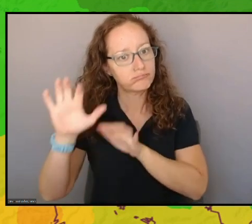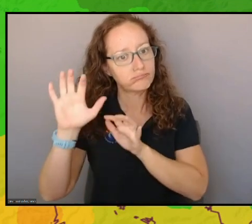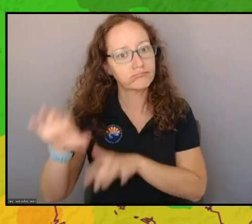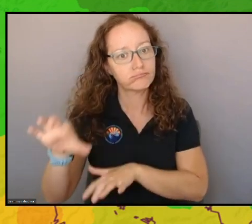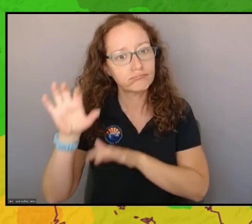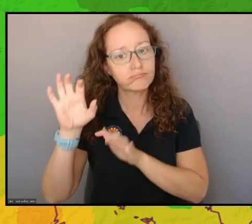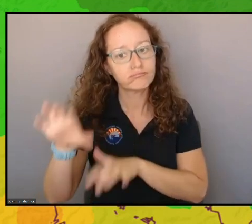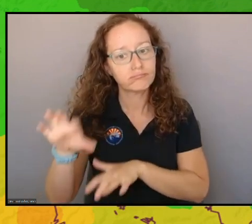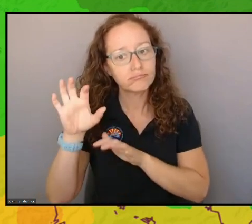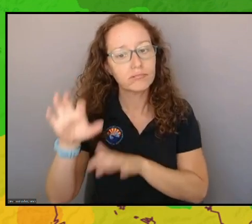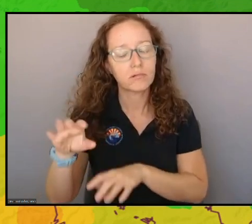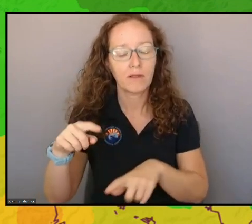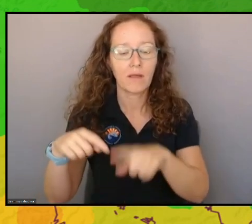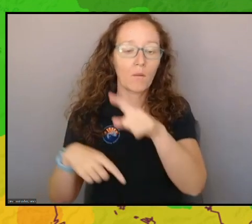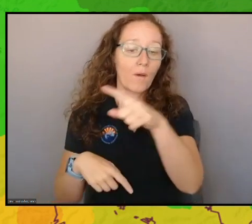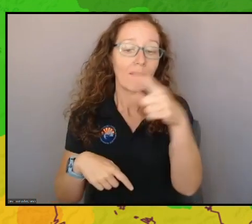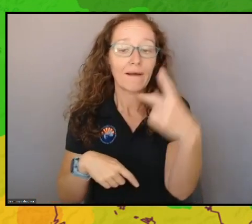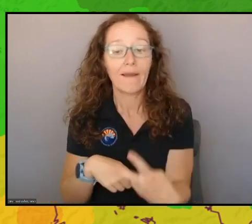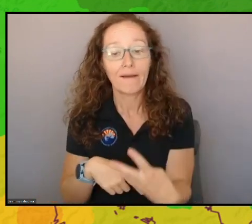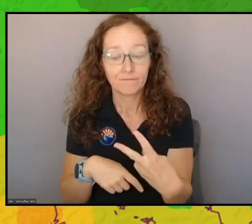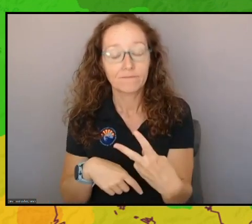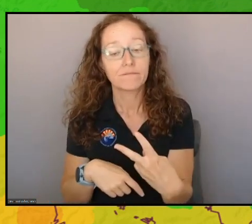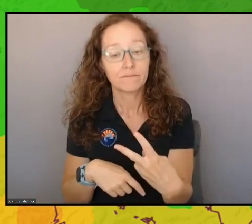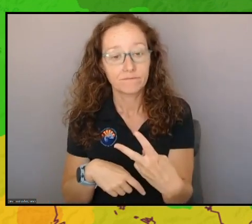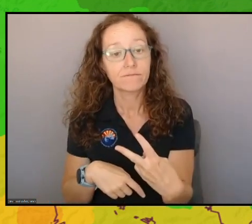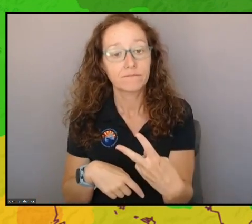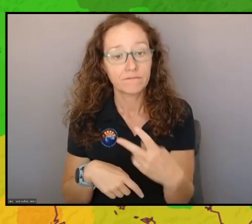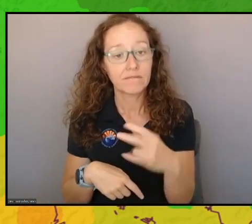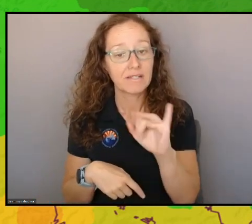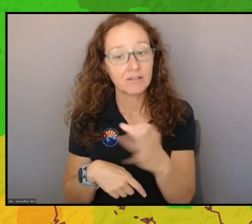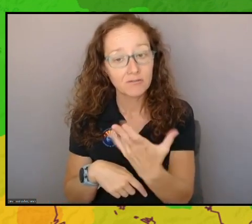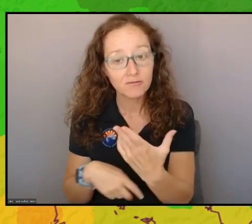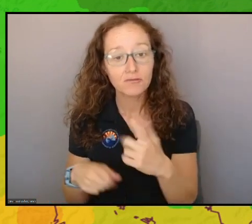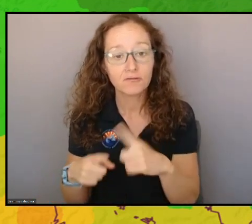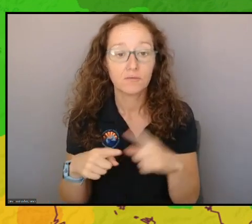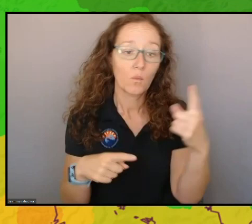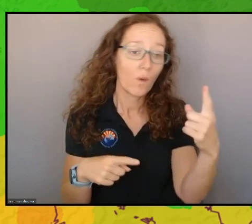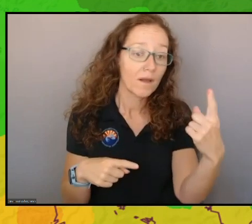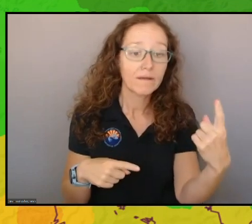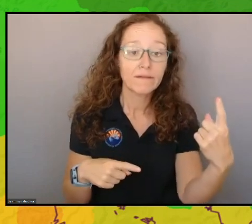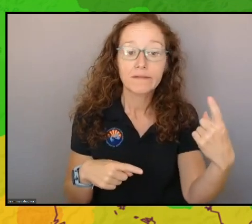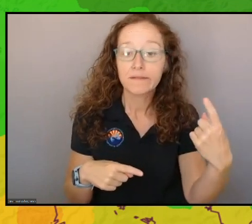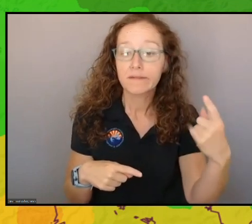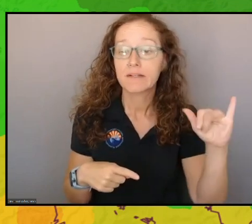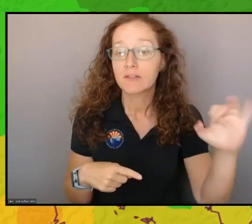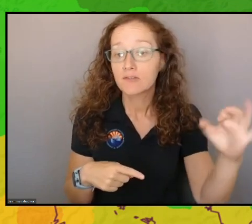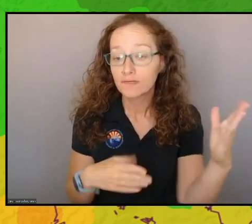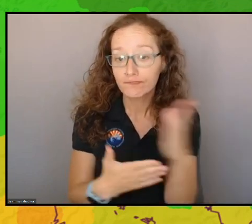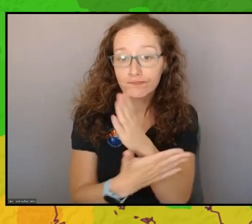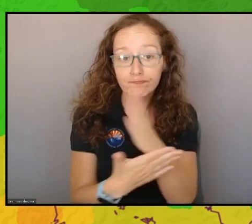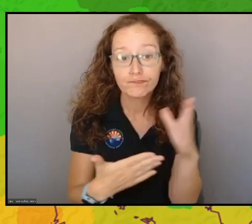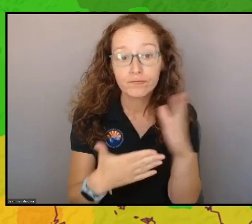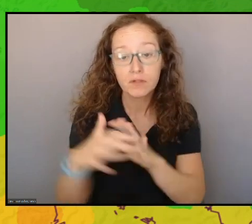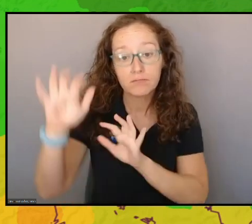inch of rain for most locations. Even across the north where it tends to be a little bit drier, still 1/2 an inch to 1 inch